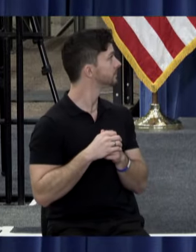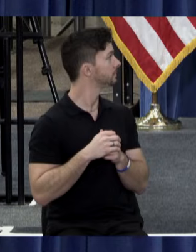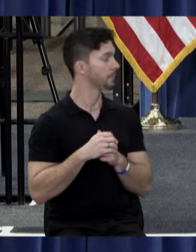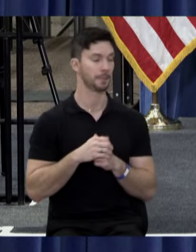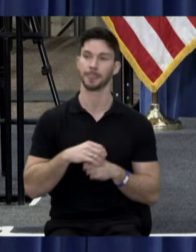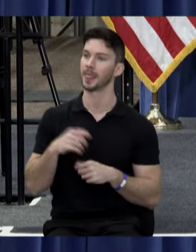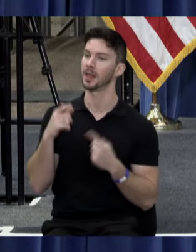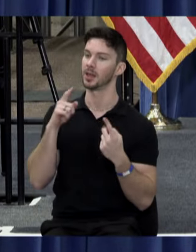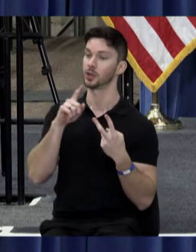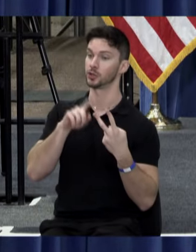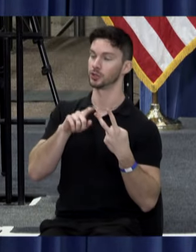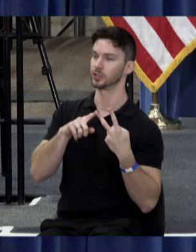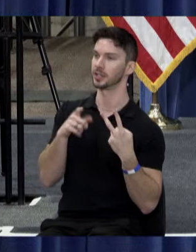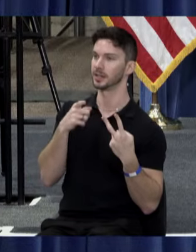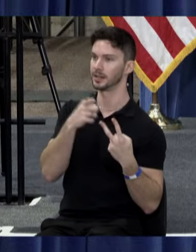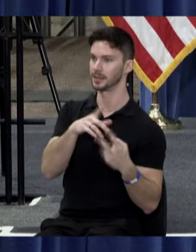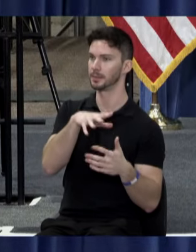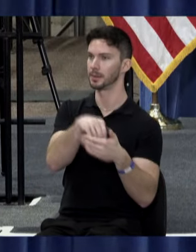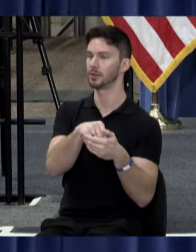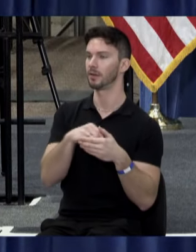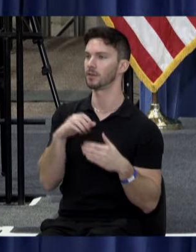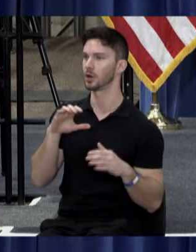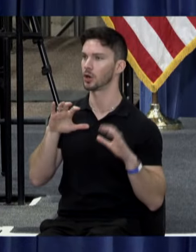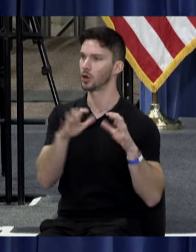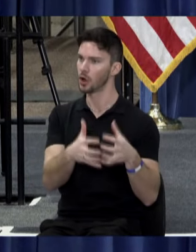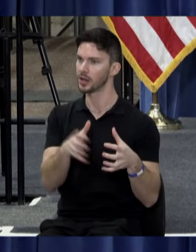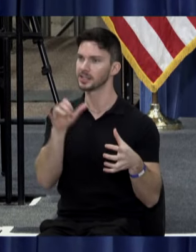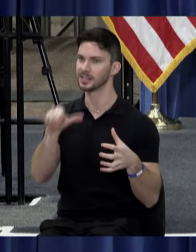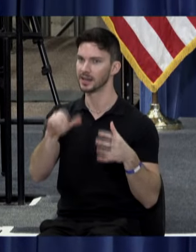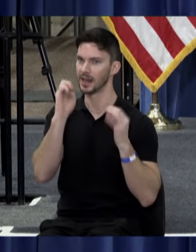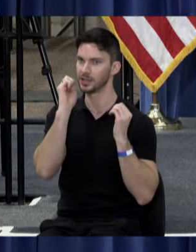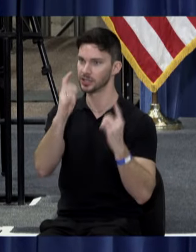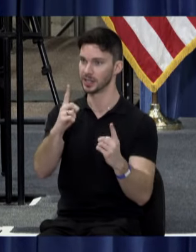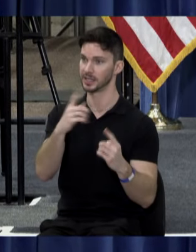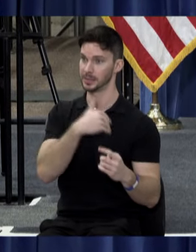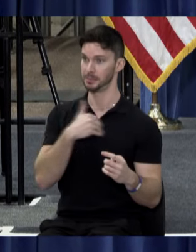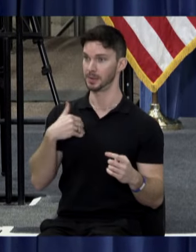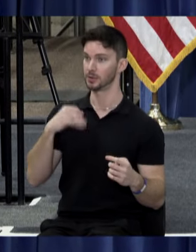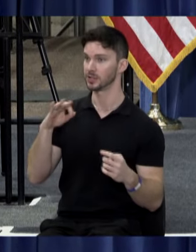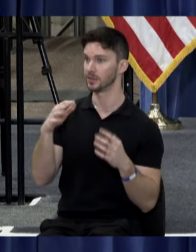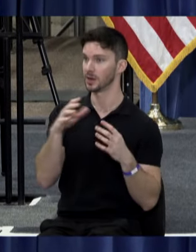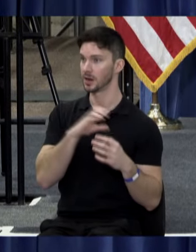and this is a caucus which educates members of Congress on the issues